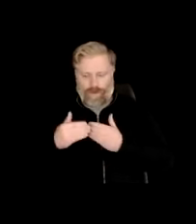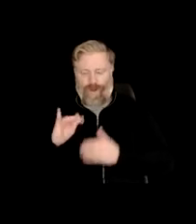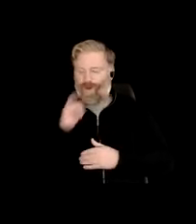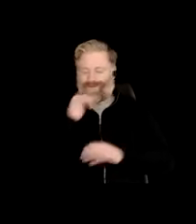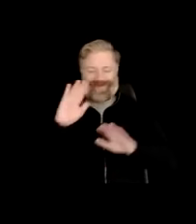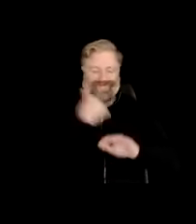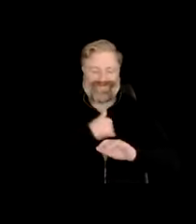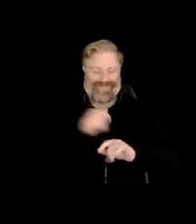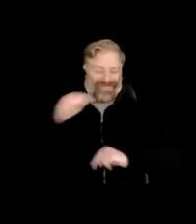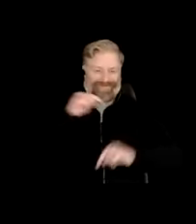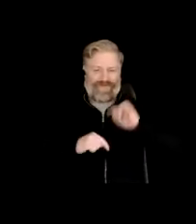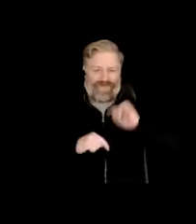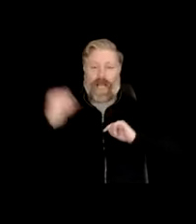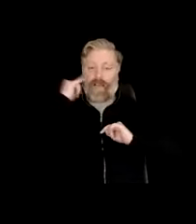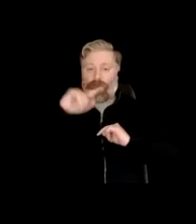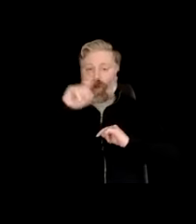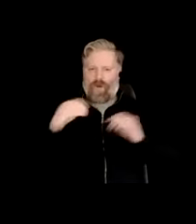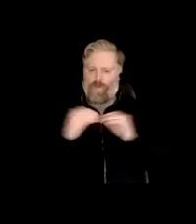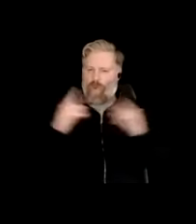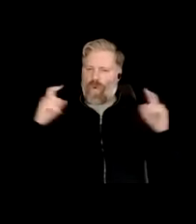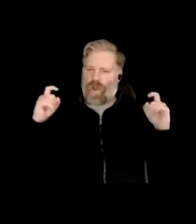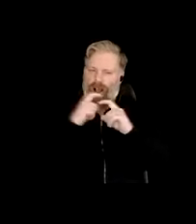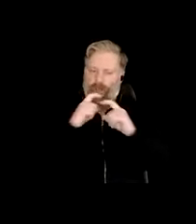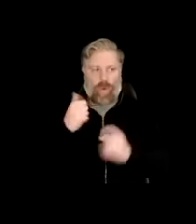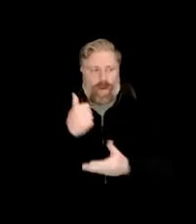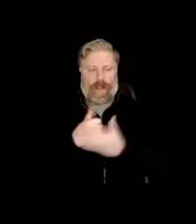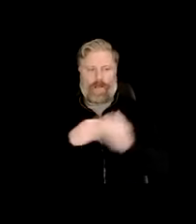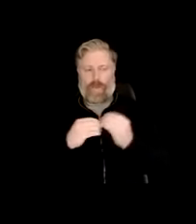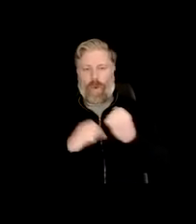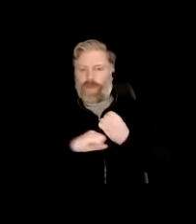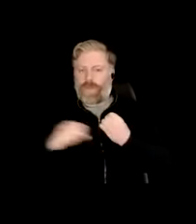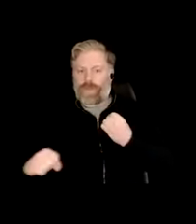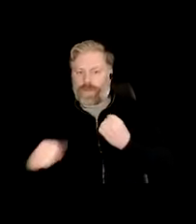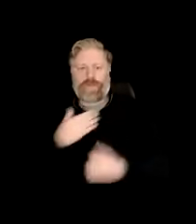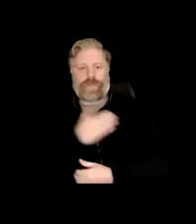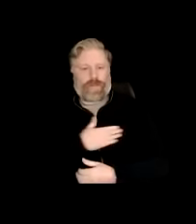For more complex questions or extended assistance, please fill out the application assistance meeting request form